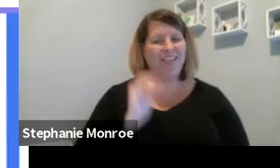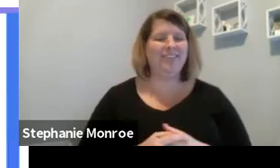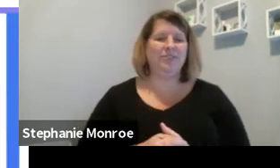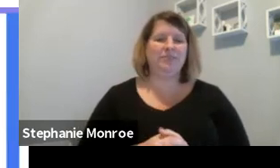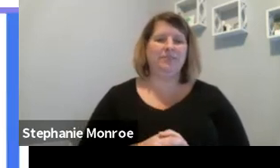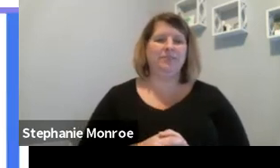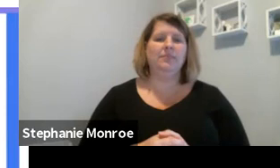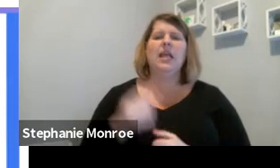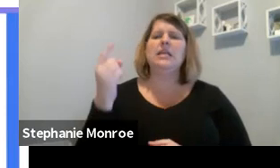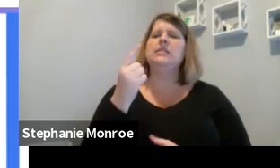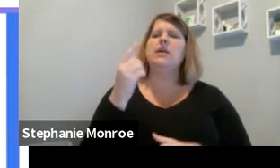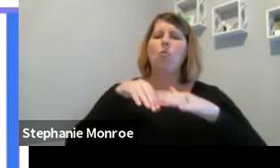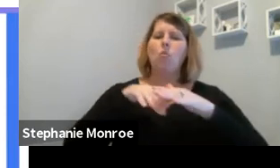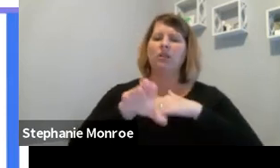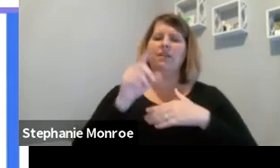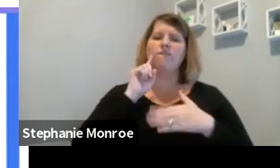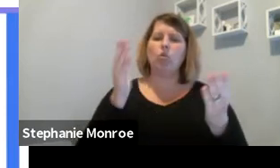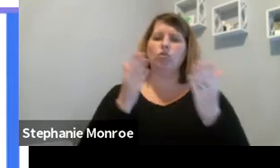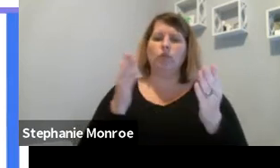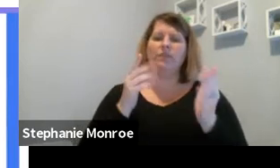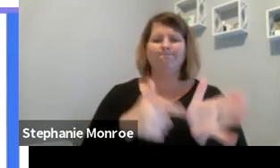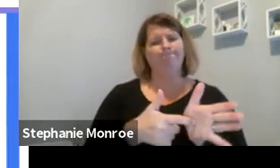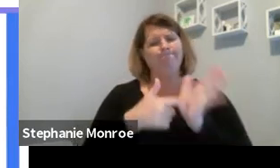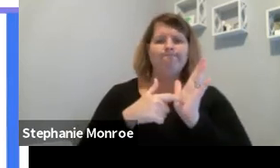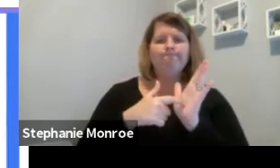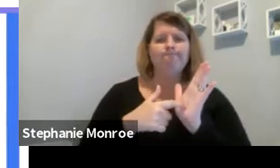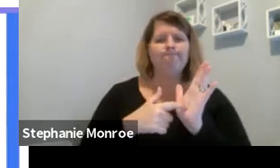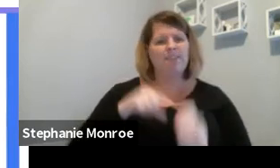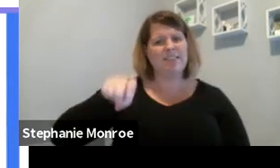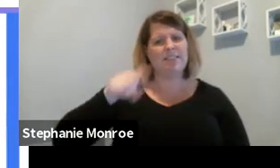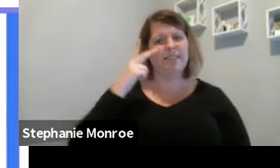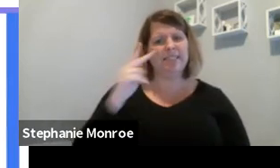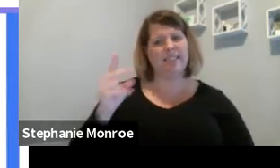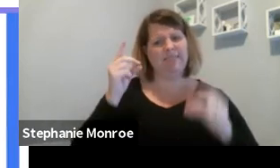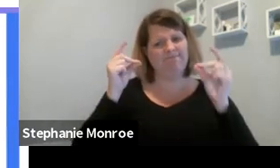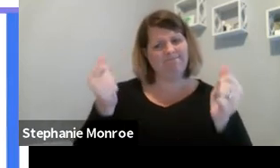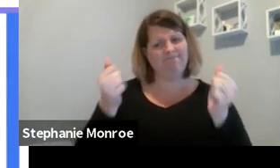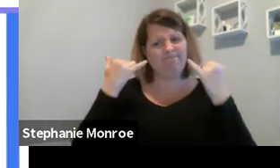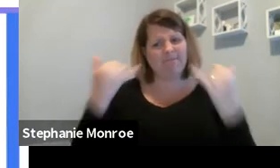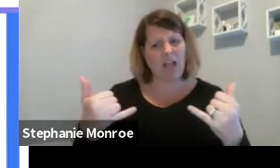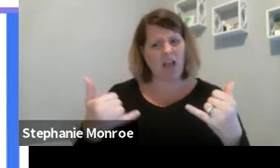Someone walks in for services and demands to be served immediately.